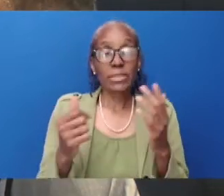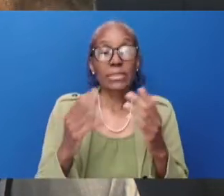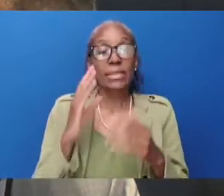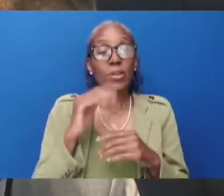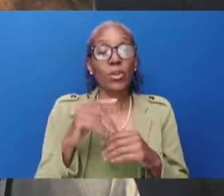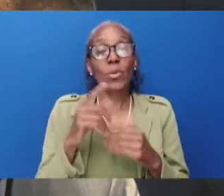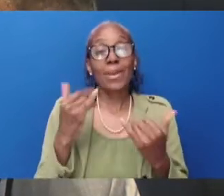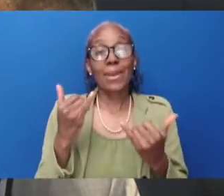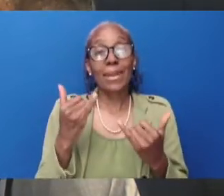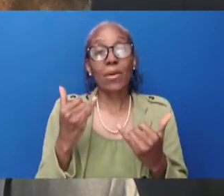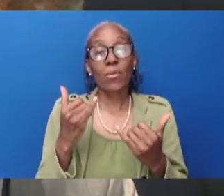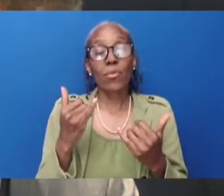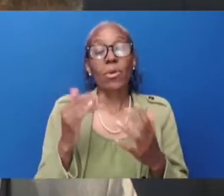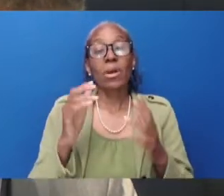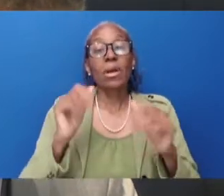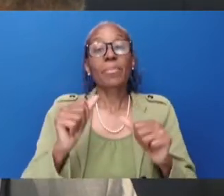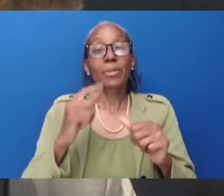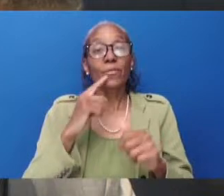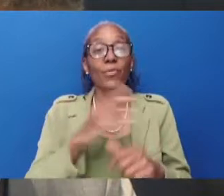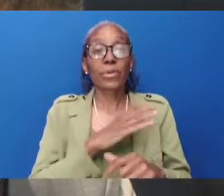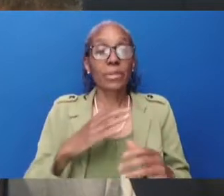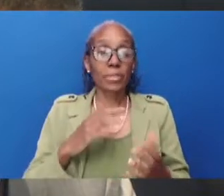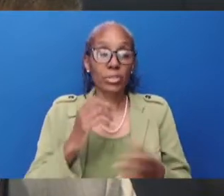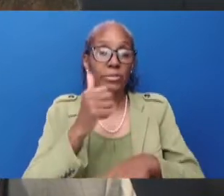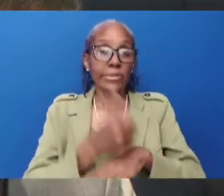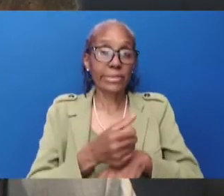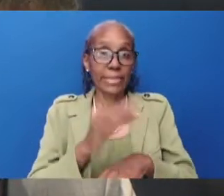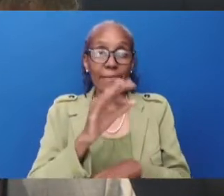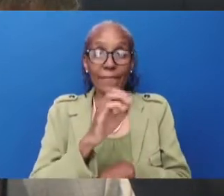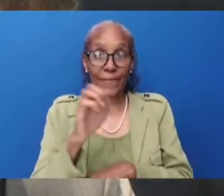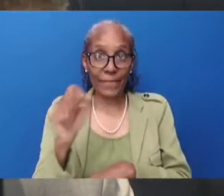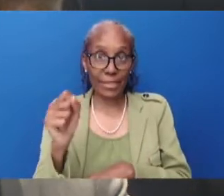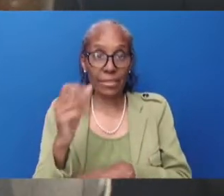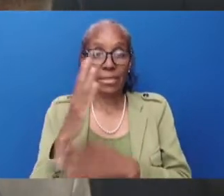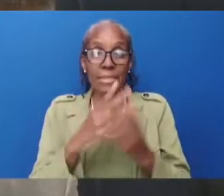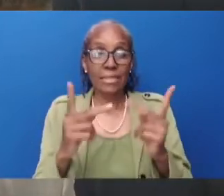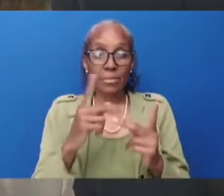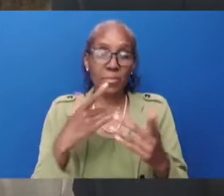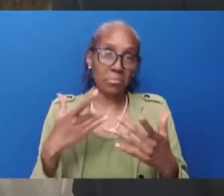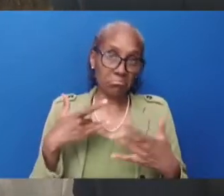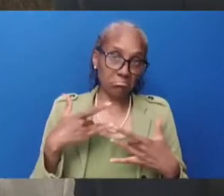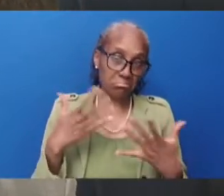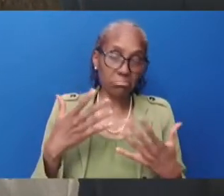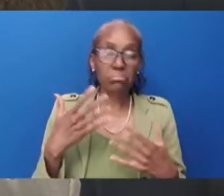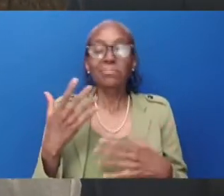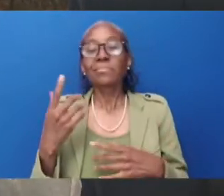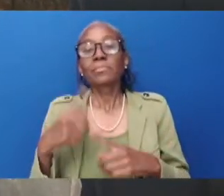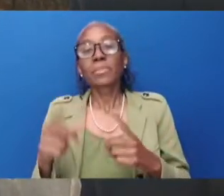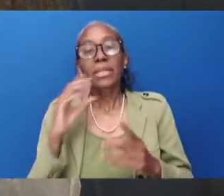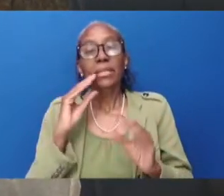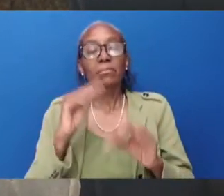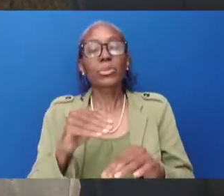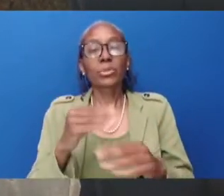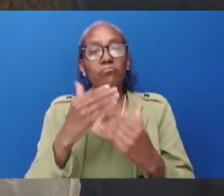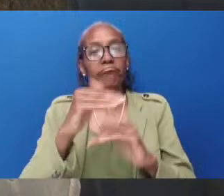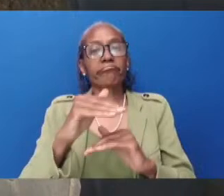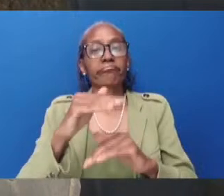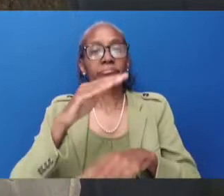LET ME SEE WHAT ELSE IS IN HERE. I KNOW THAT THERE'S NOW THE ABILITY FOR THE COMMISSION TO